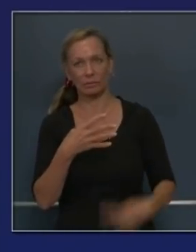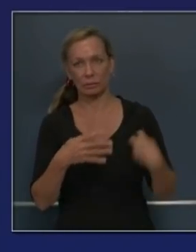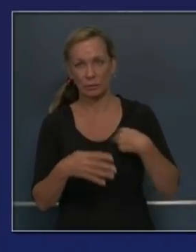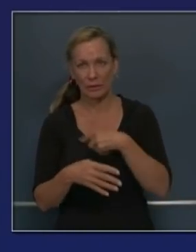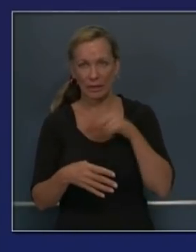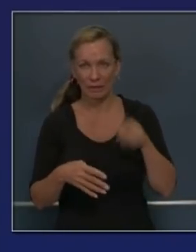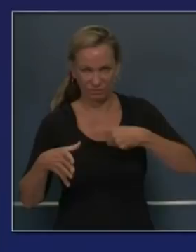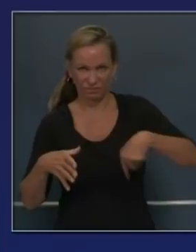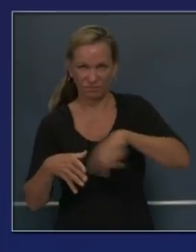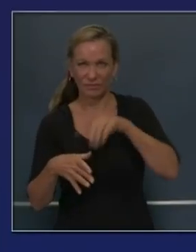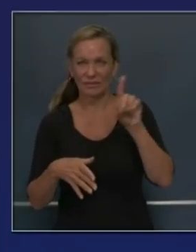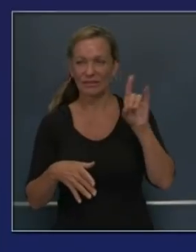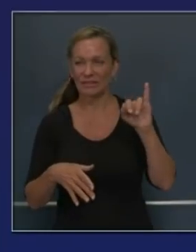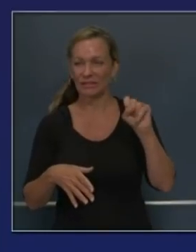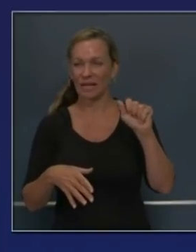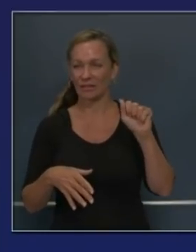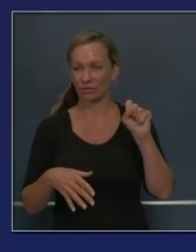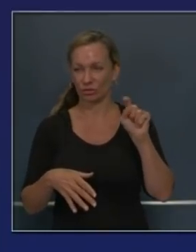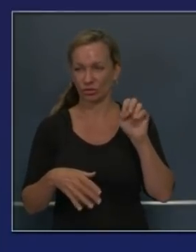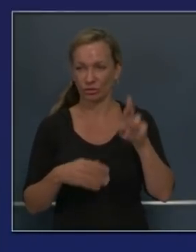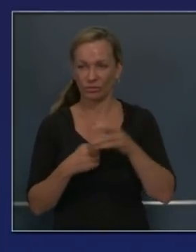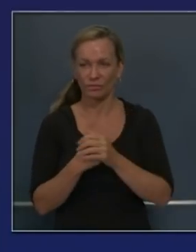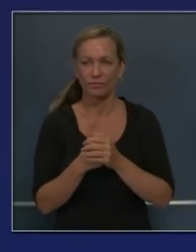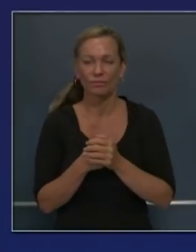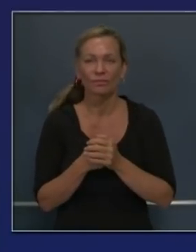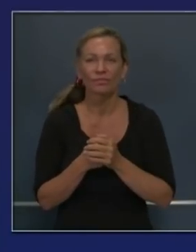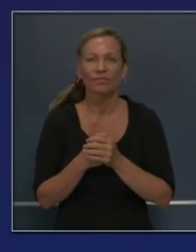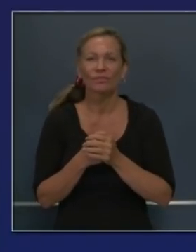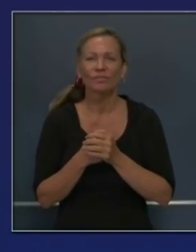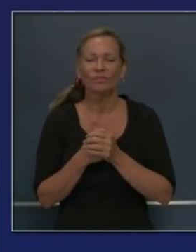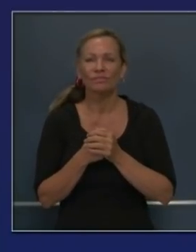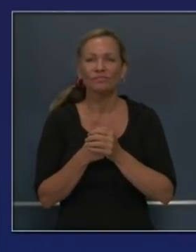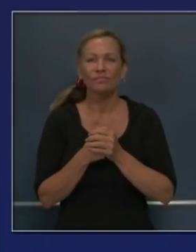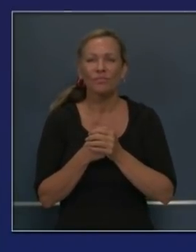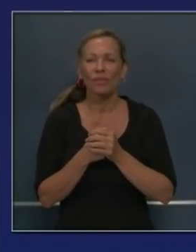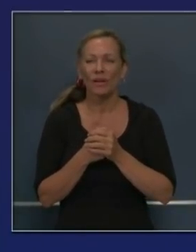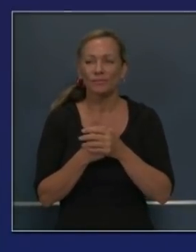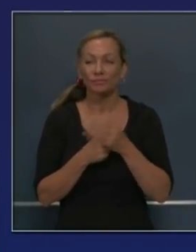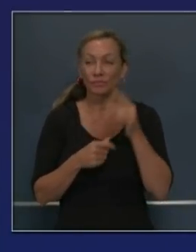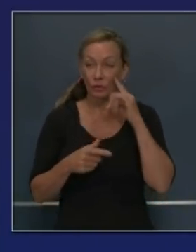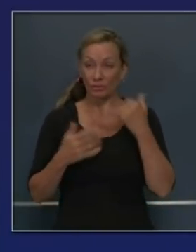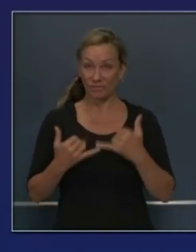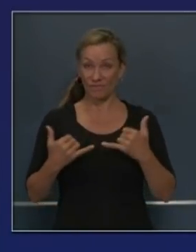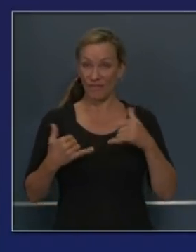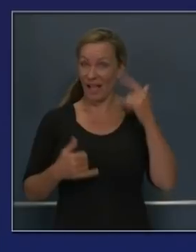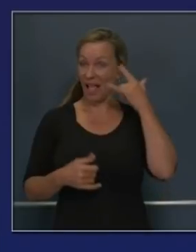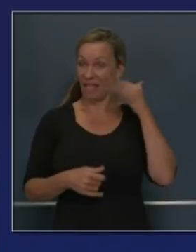THIS WILL PROVIDE RESOURCES AND MORE FLEXIBILITY, RELATES TO BATTLING THESE WILDFIRES AS